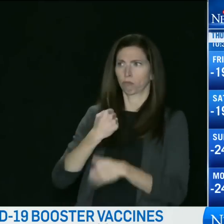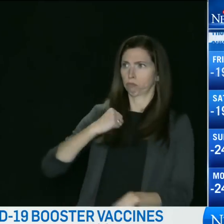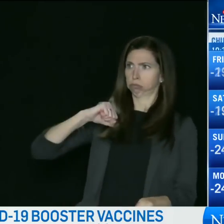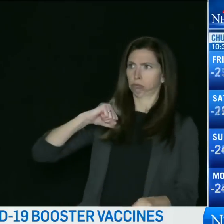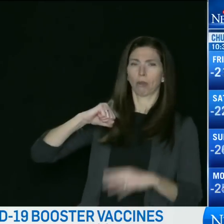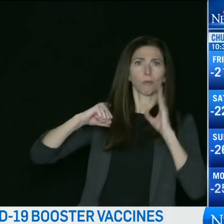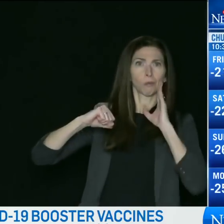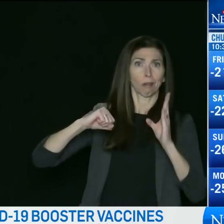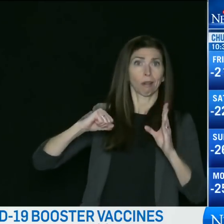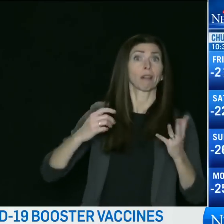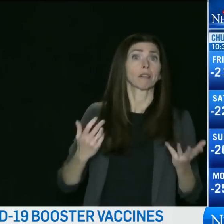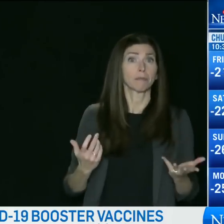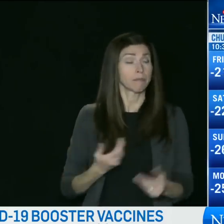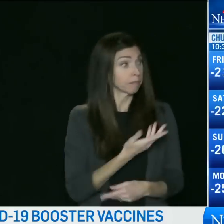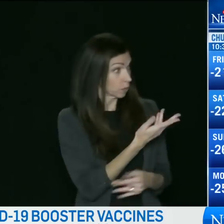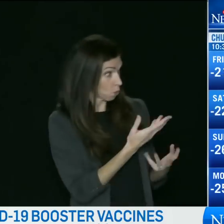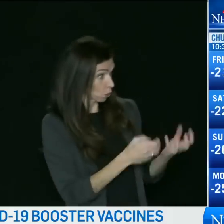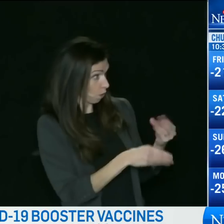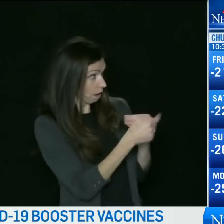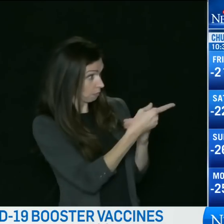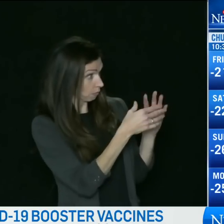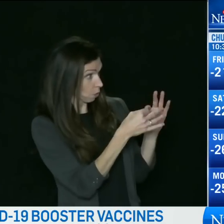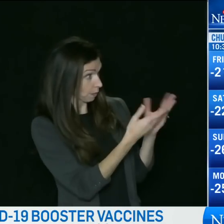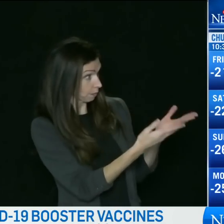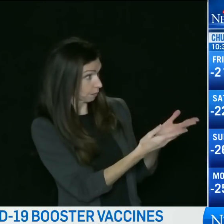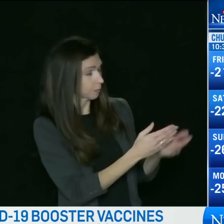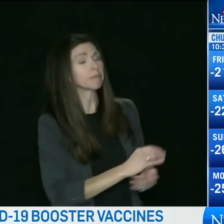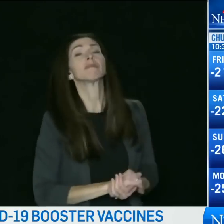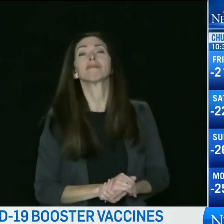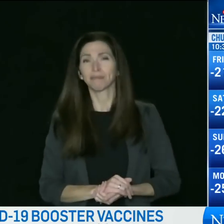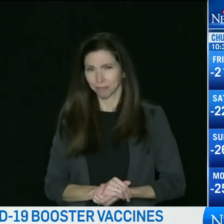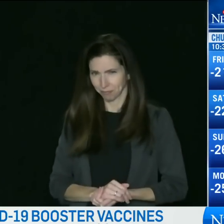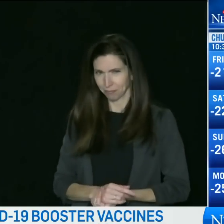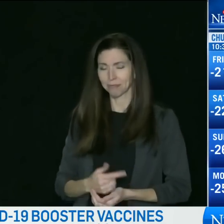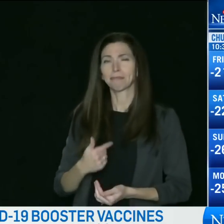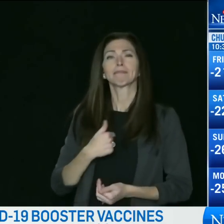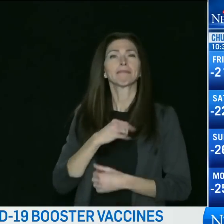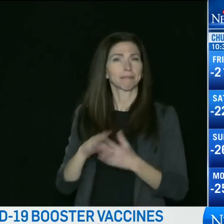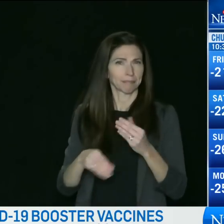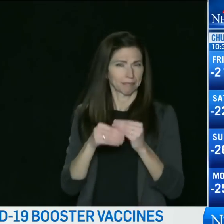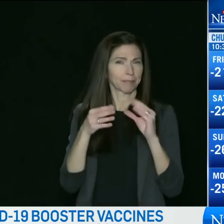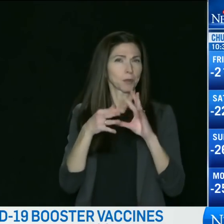EFFECTIVE. PERHAPS Dr. TAM AND Dr. TUNIS WOULD LIKE TO COMPLETE THE